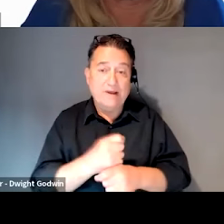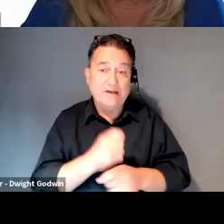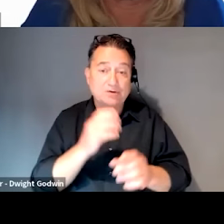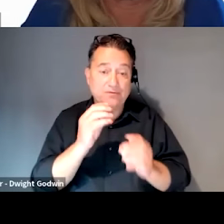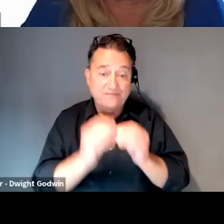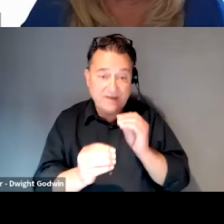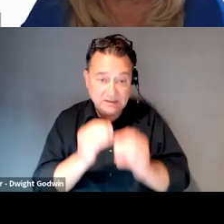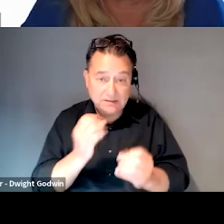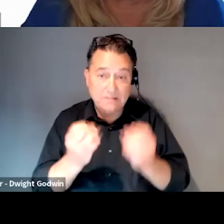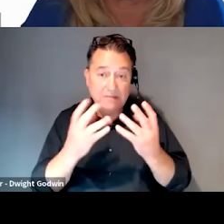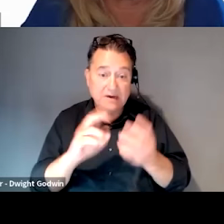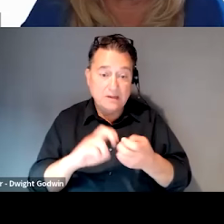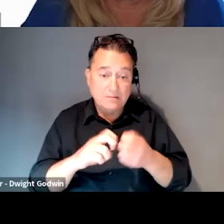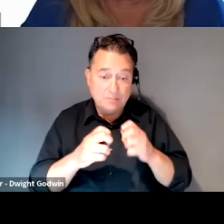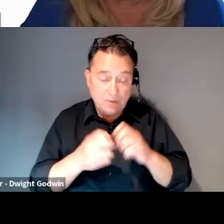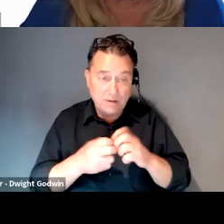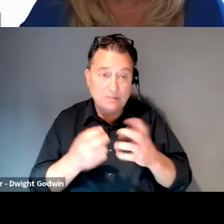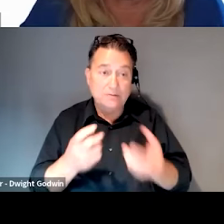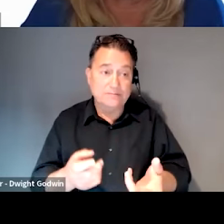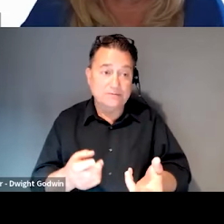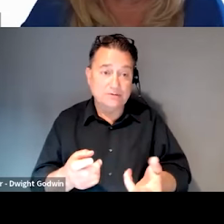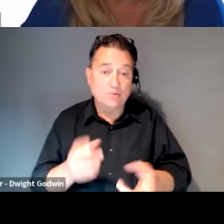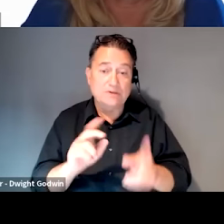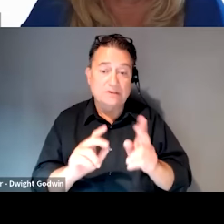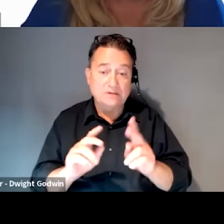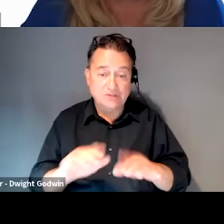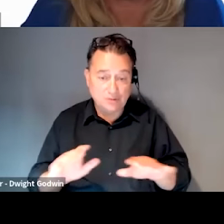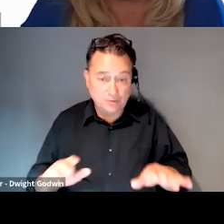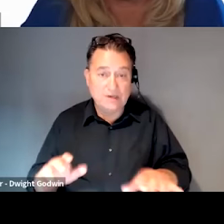with children lingering in out-of-home placement, an unfortunate and unintended outcome